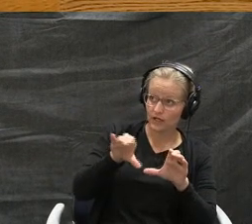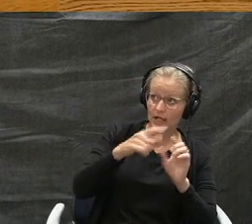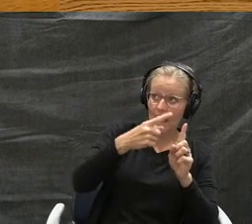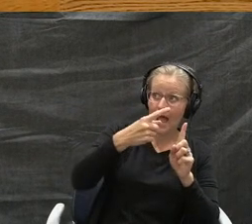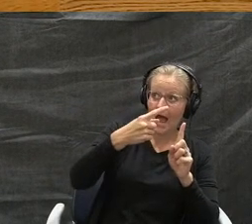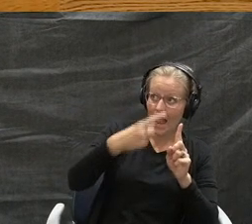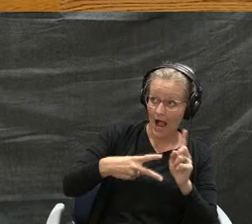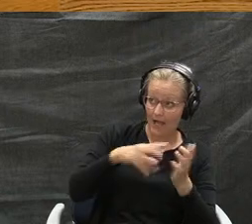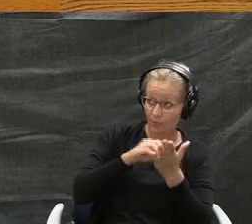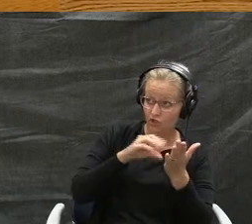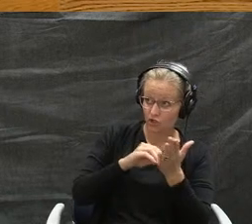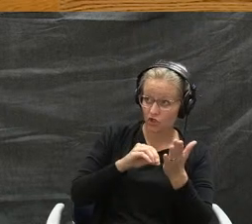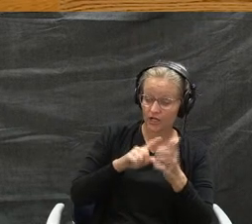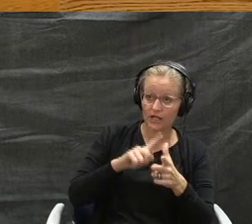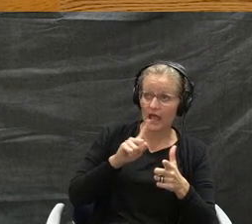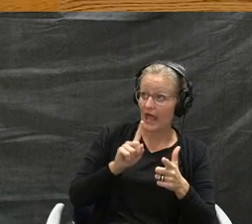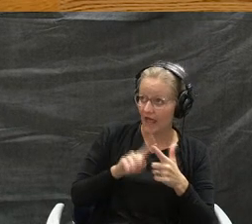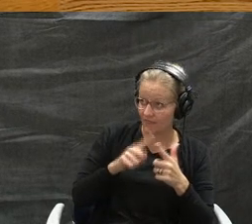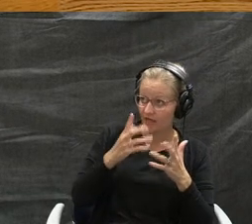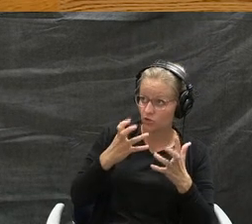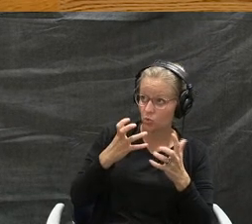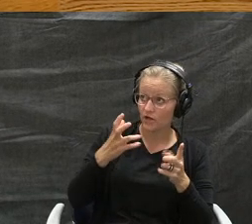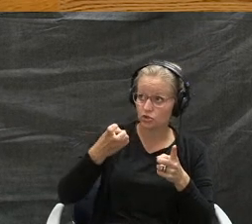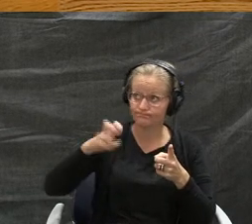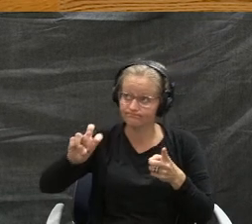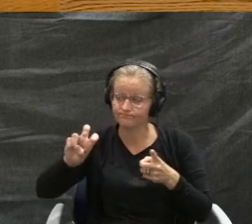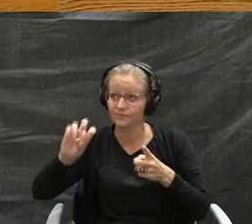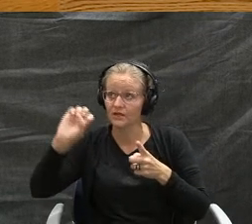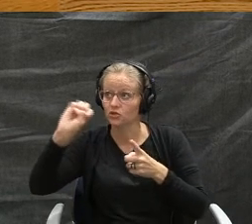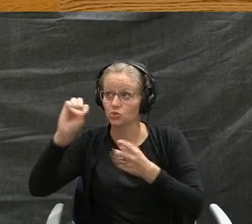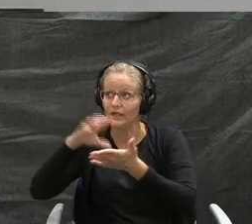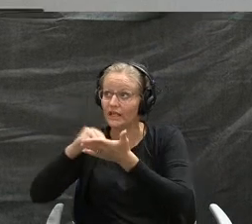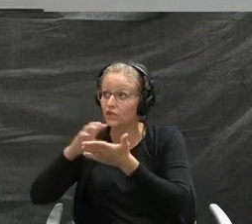staffing issue or is that OK? It will certainly not be simple,